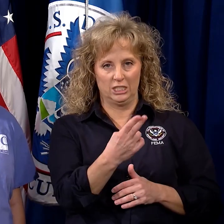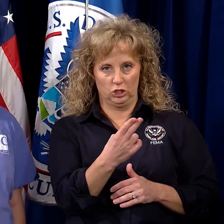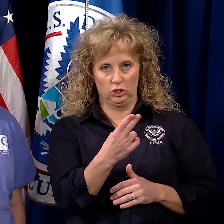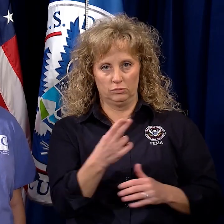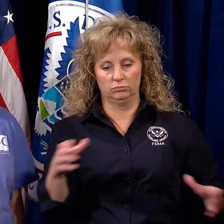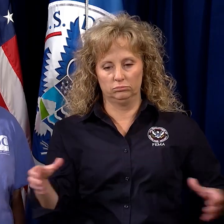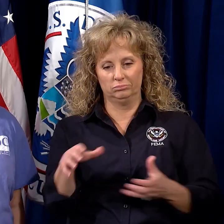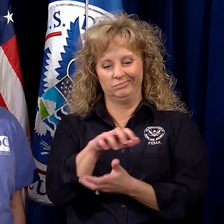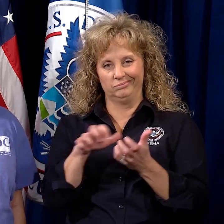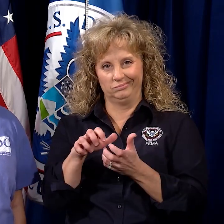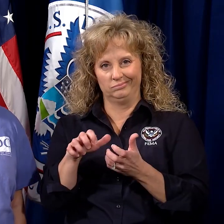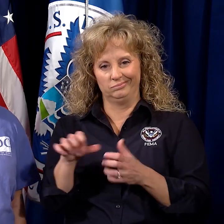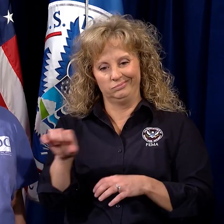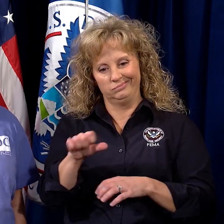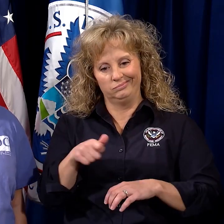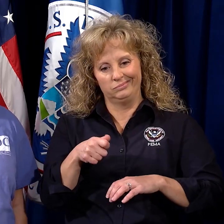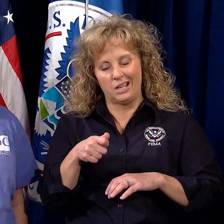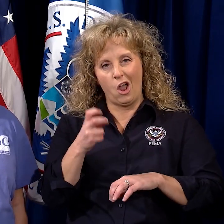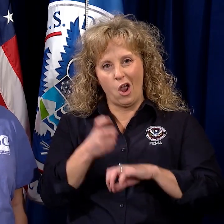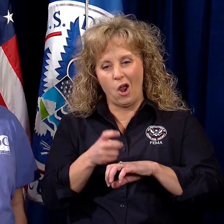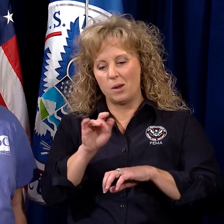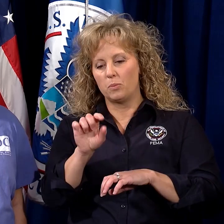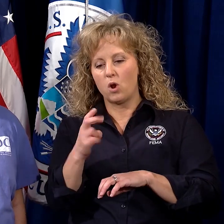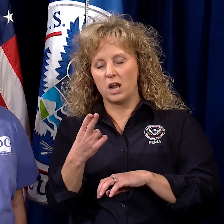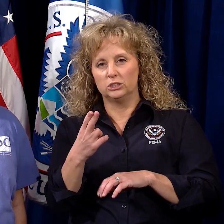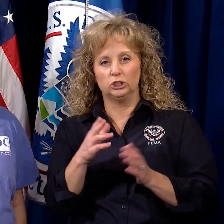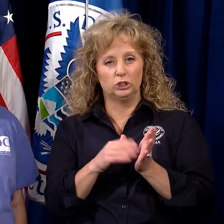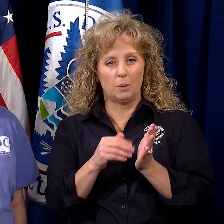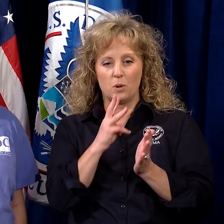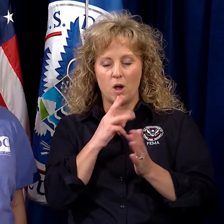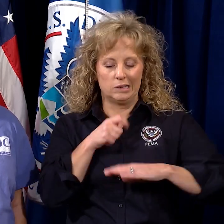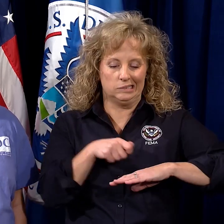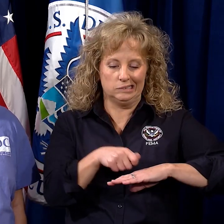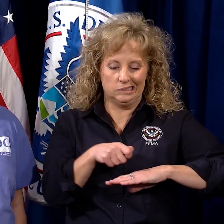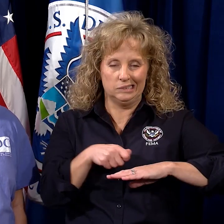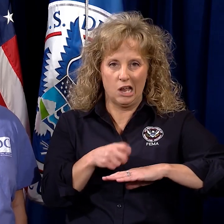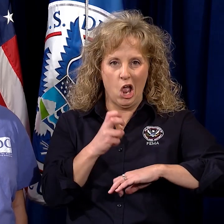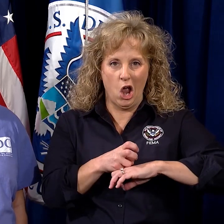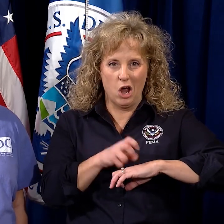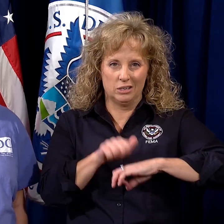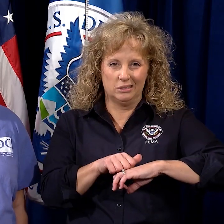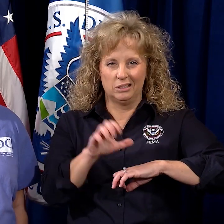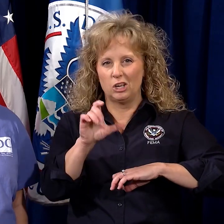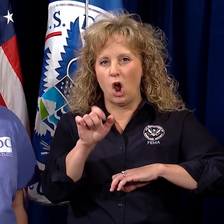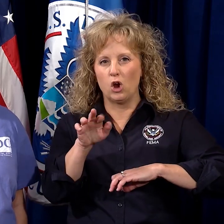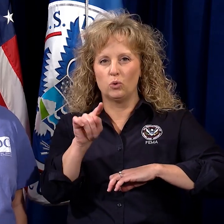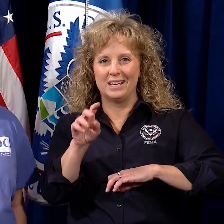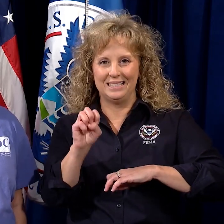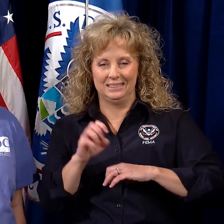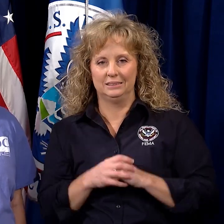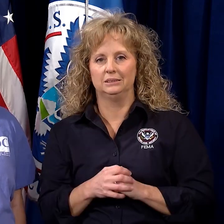Use a hard brush and soapy water to scrub off mold on rough surface materials like concrete.